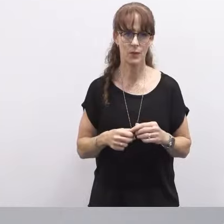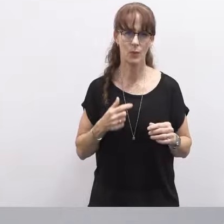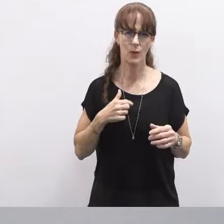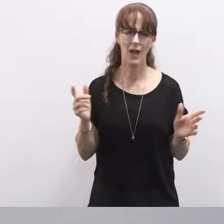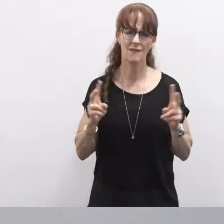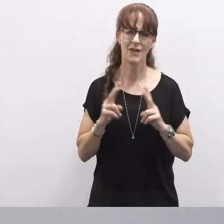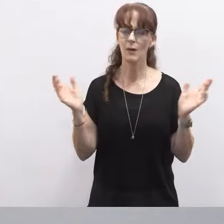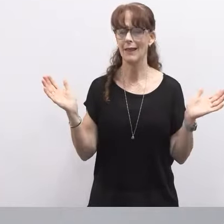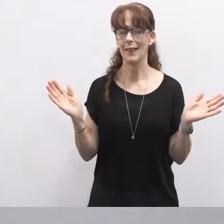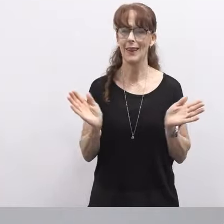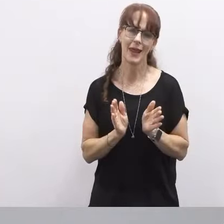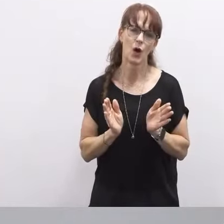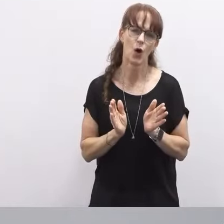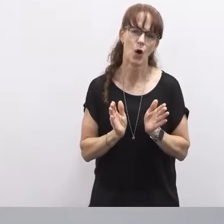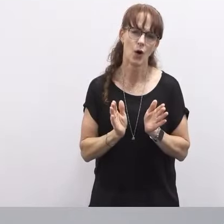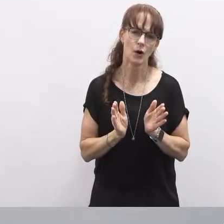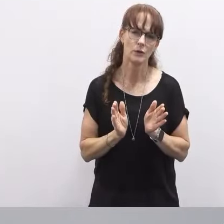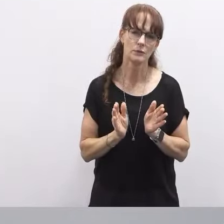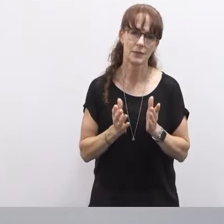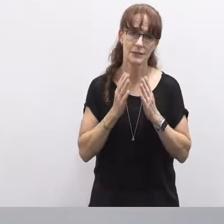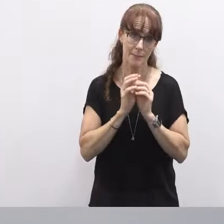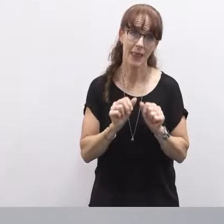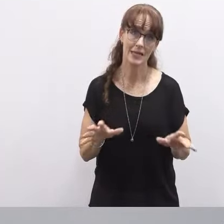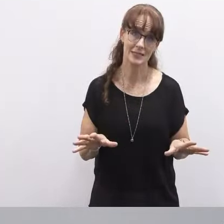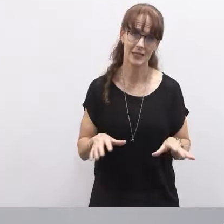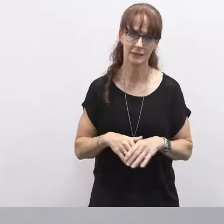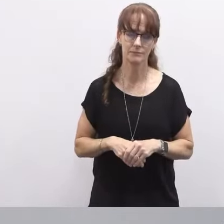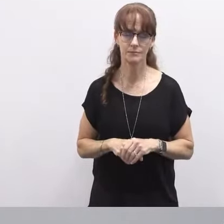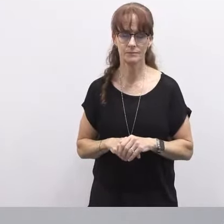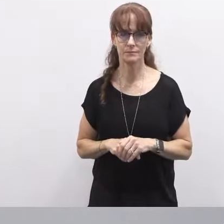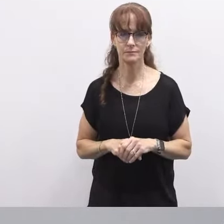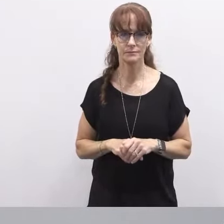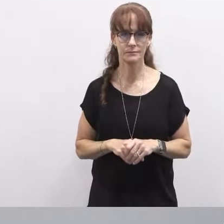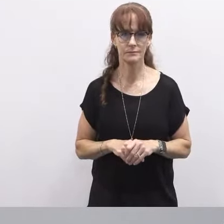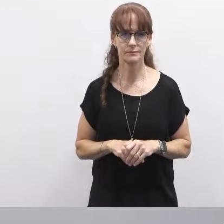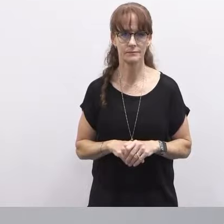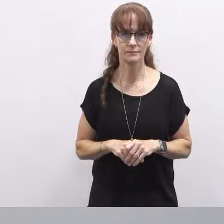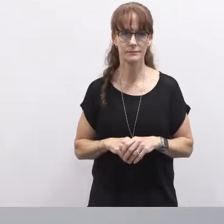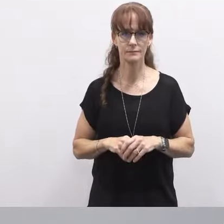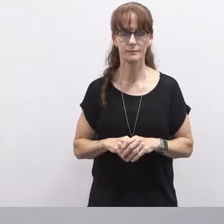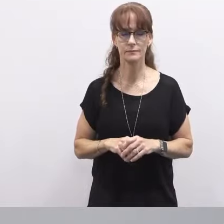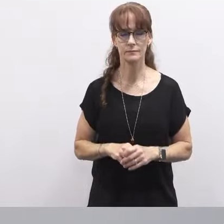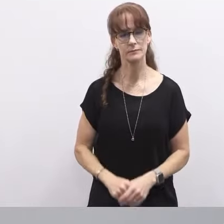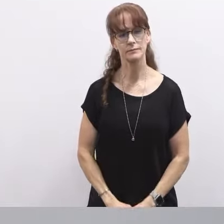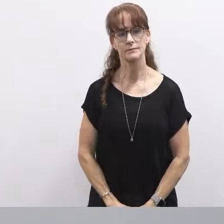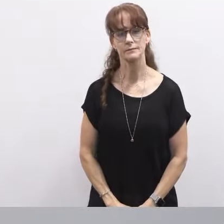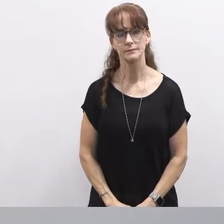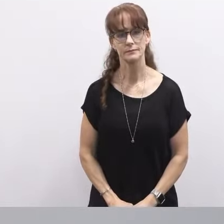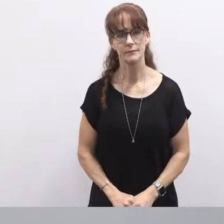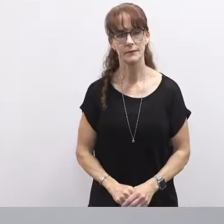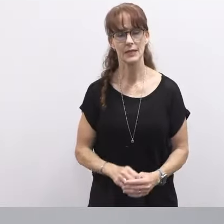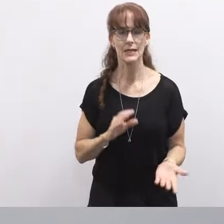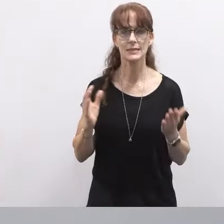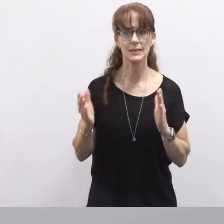and that's a blessing because it seems that people